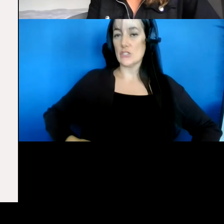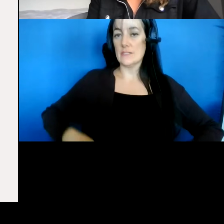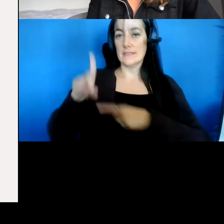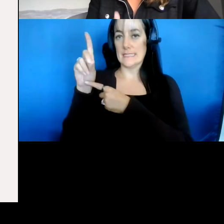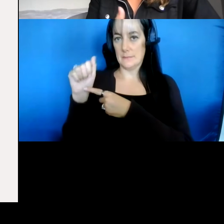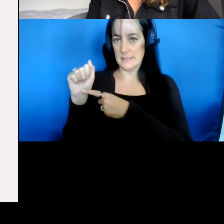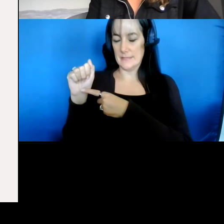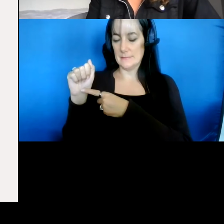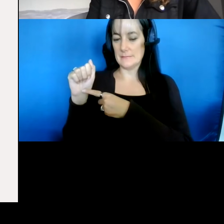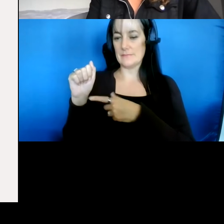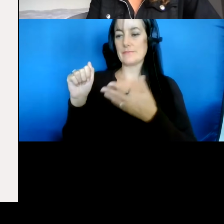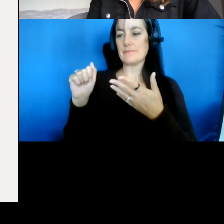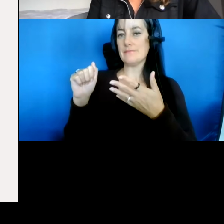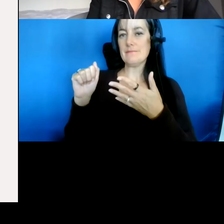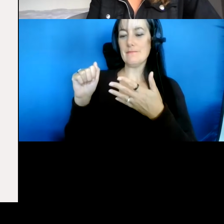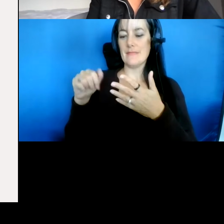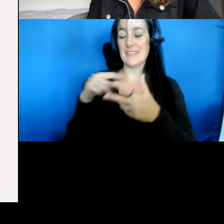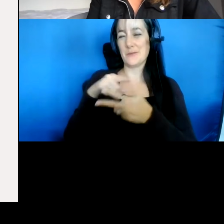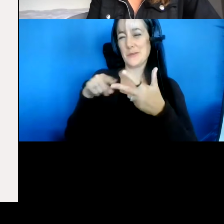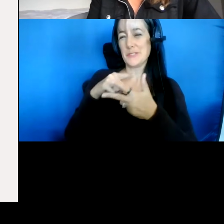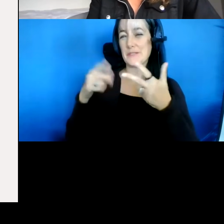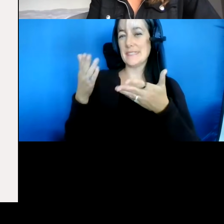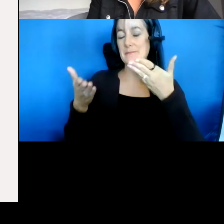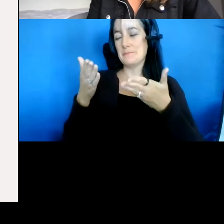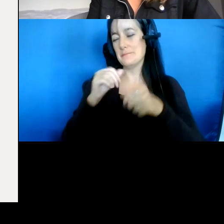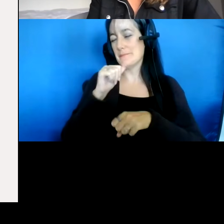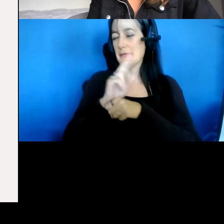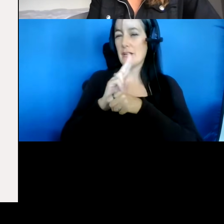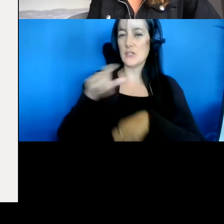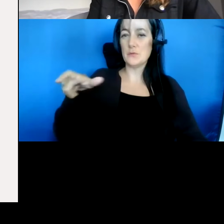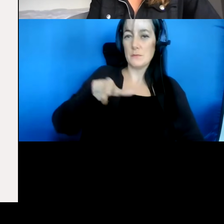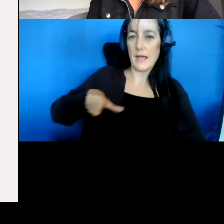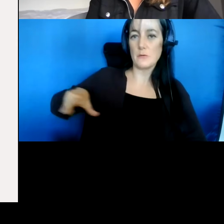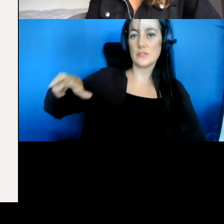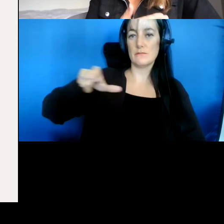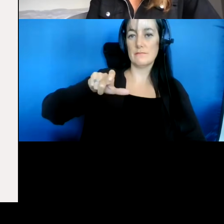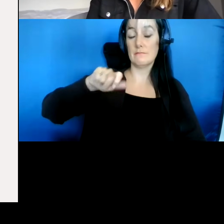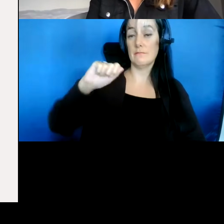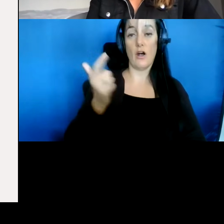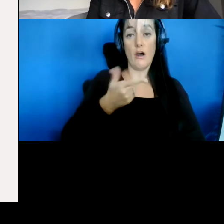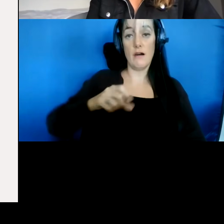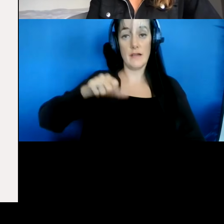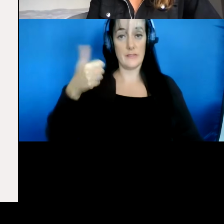people. Everybody, almost everybody could be a mouse user. It may not be all of us,